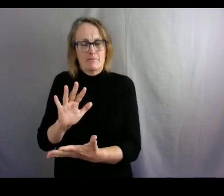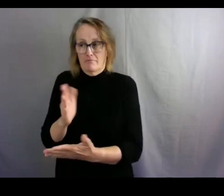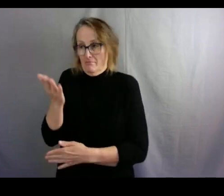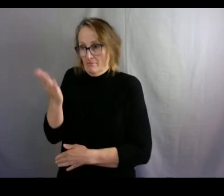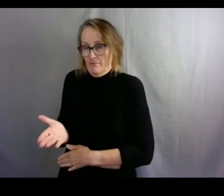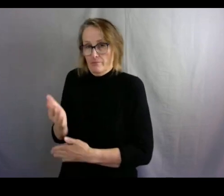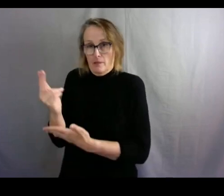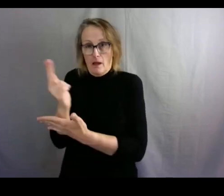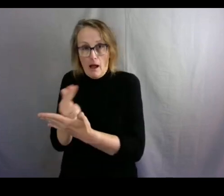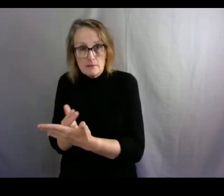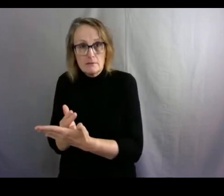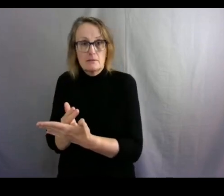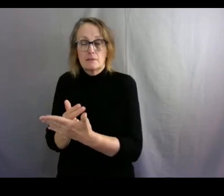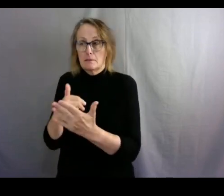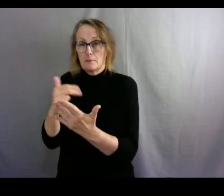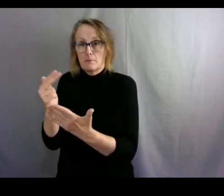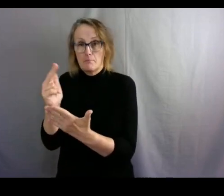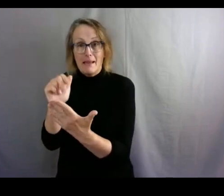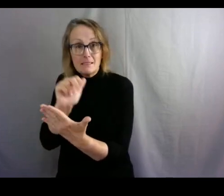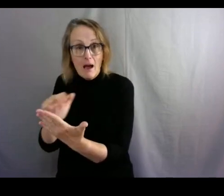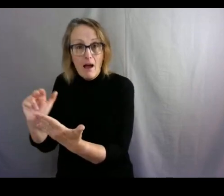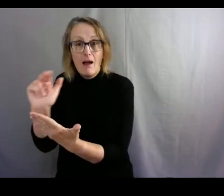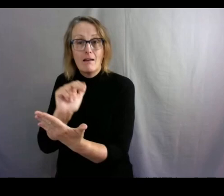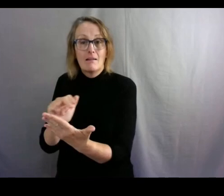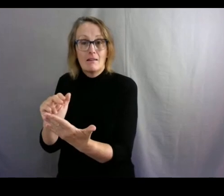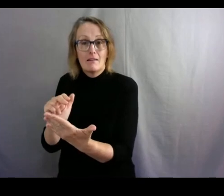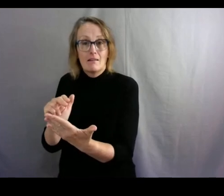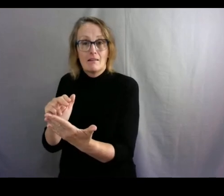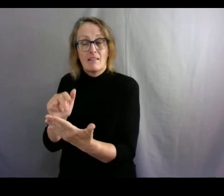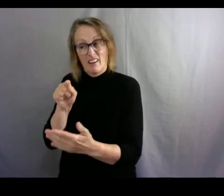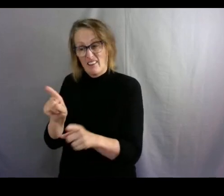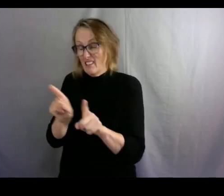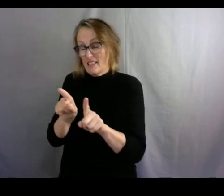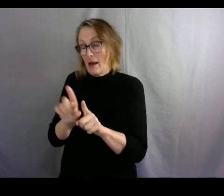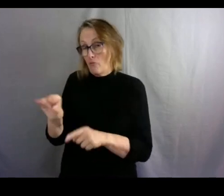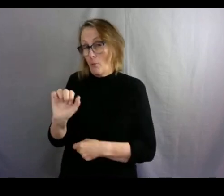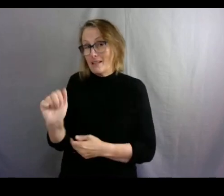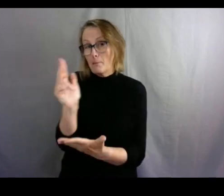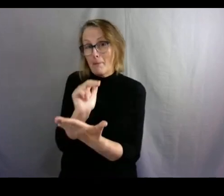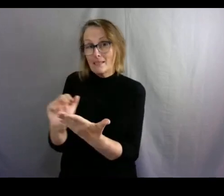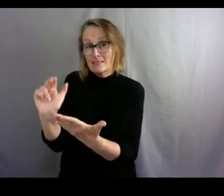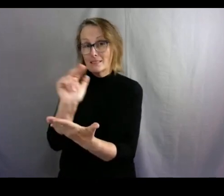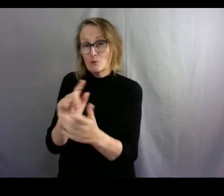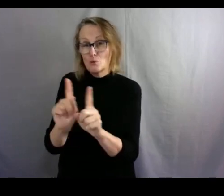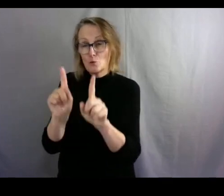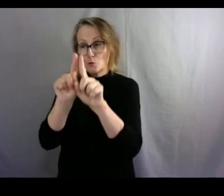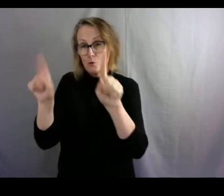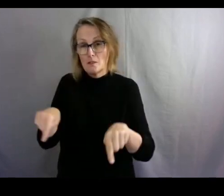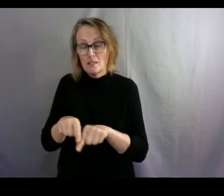And he does the same through his paintings. He shows people not, like...